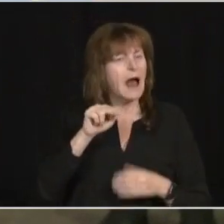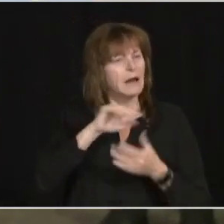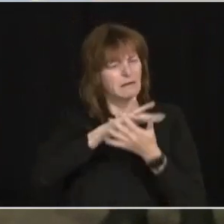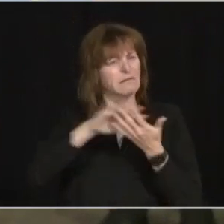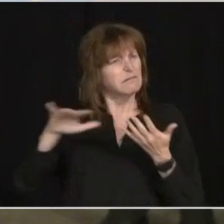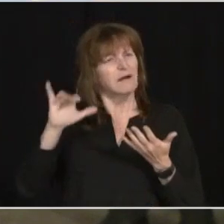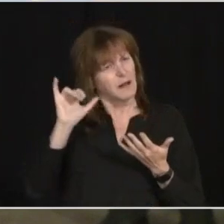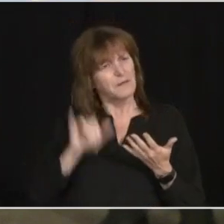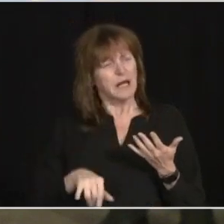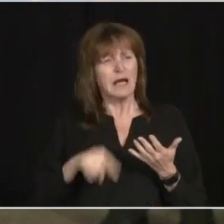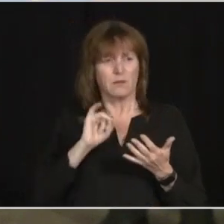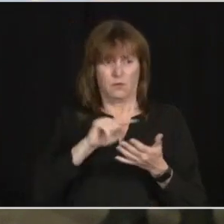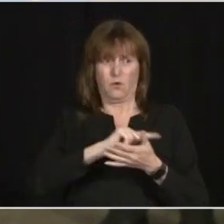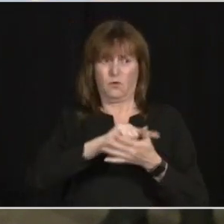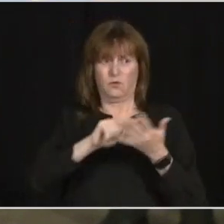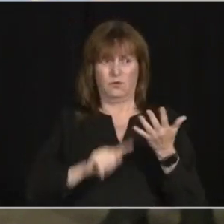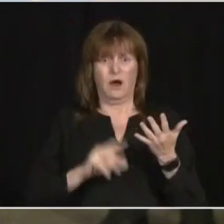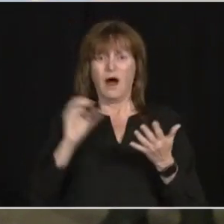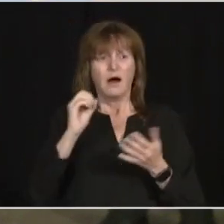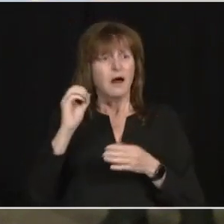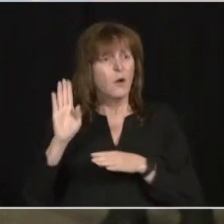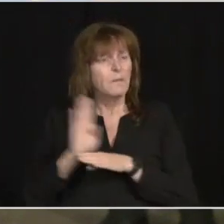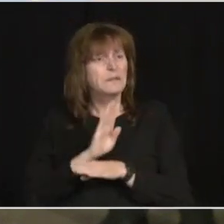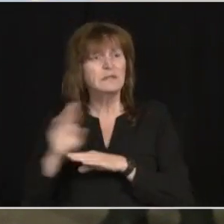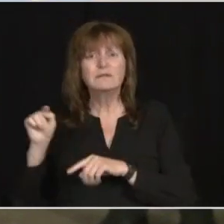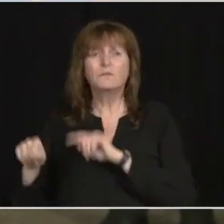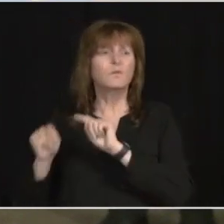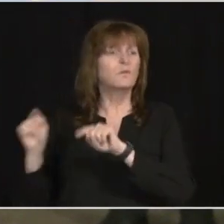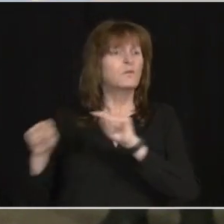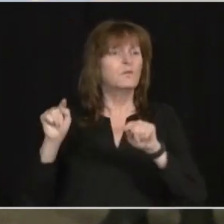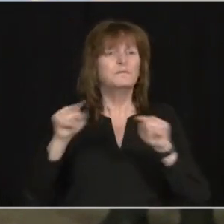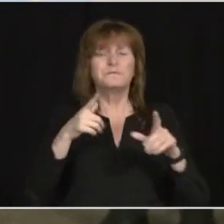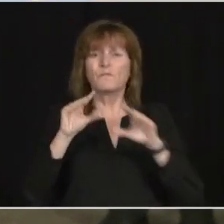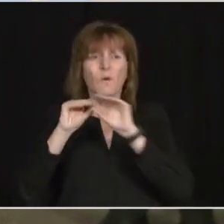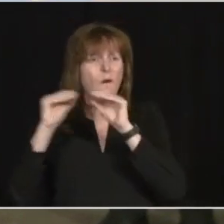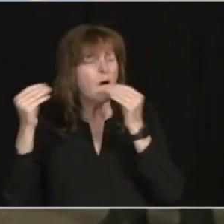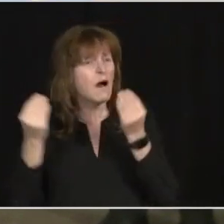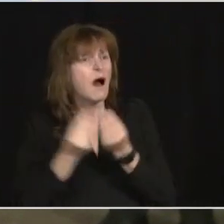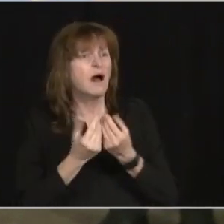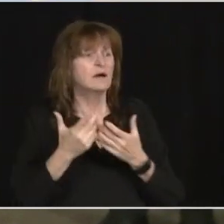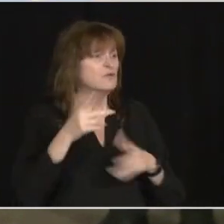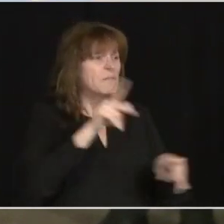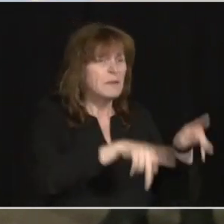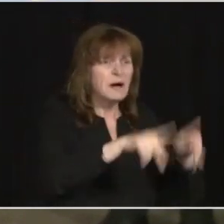businesses, organizations and individuals, show the true Ontario spirit by